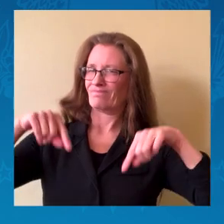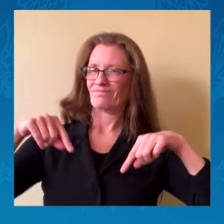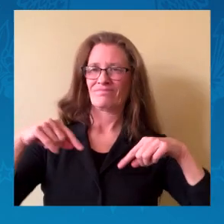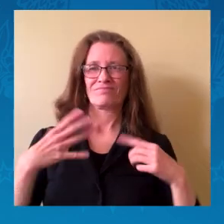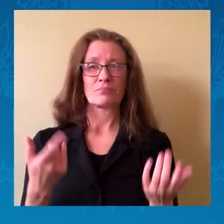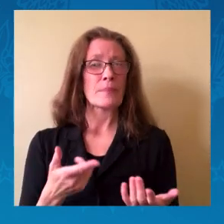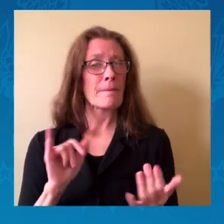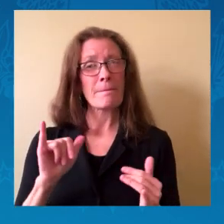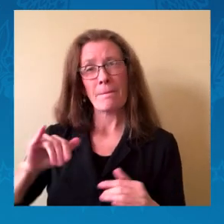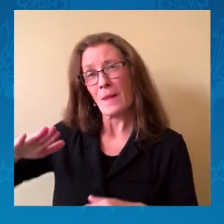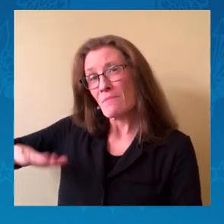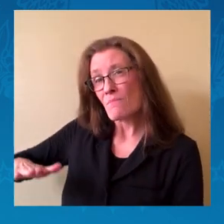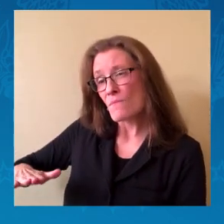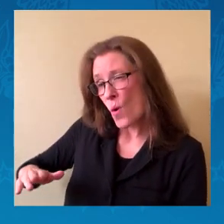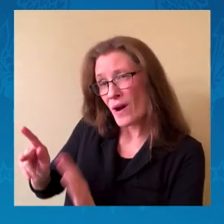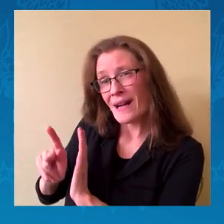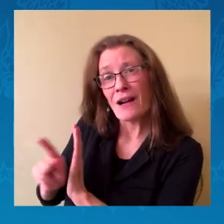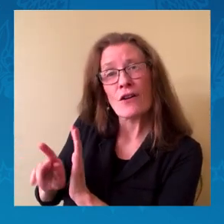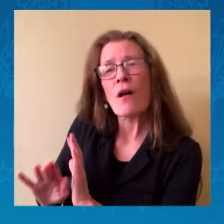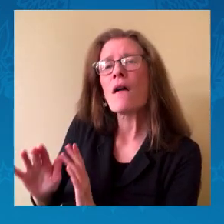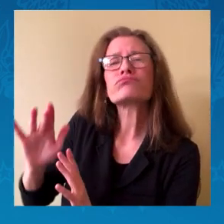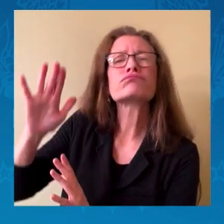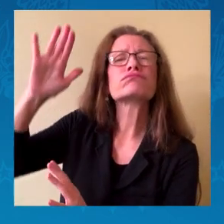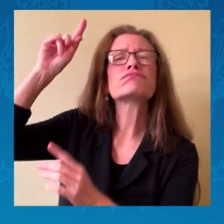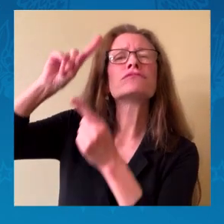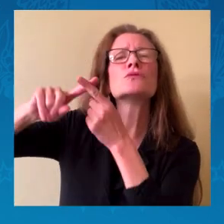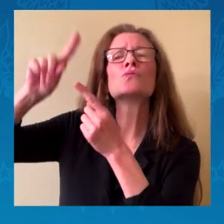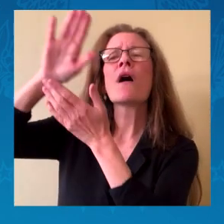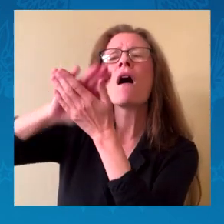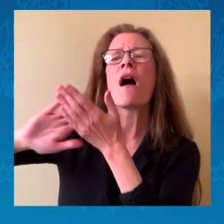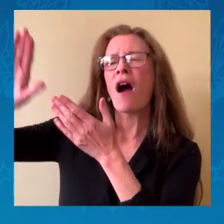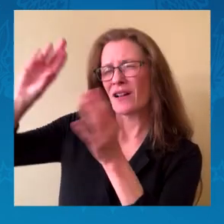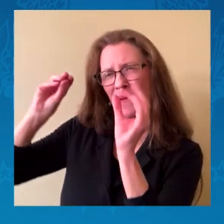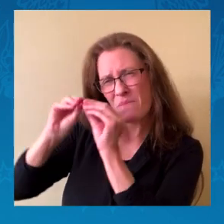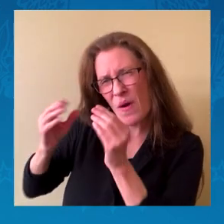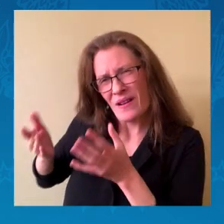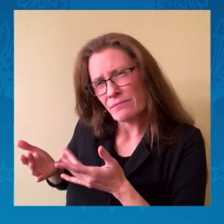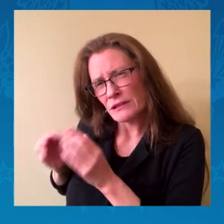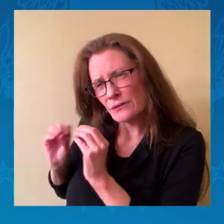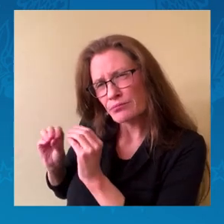For example, in partnership with NASA, the Department of Education currently supports